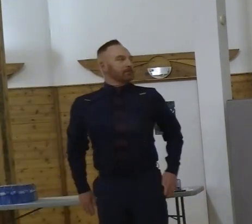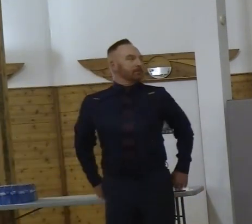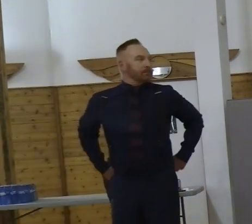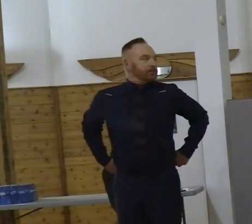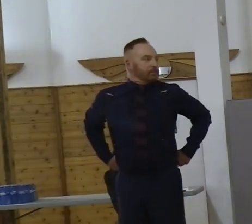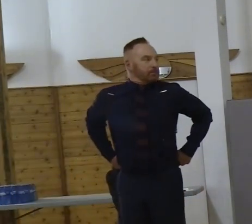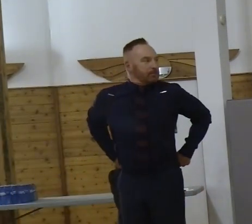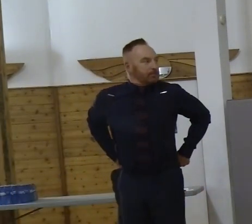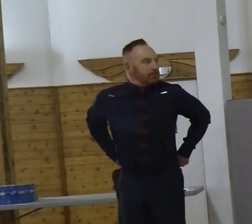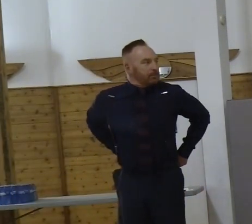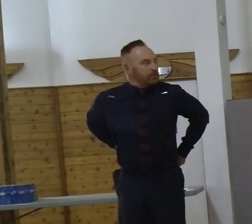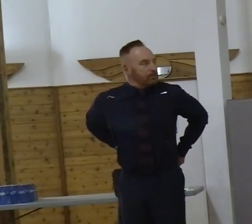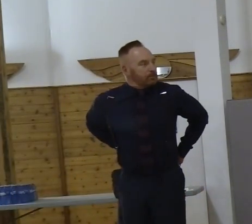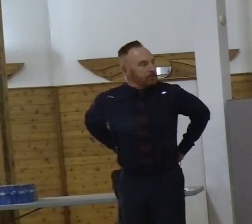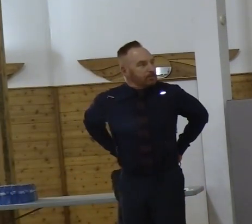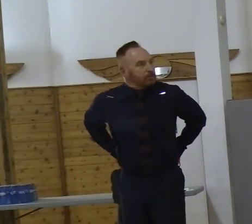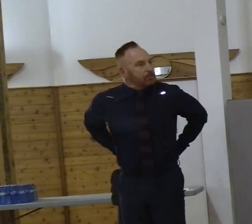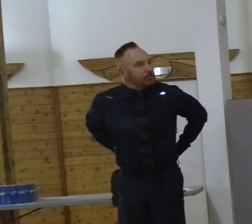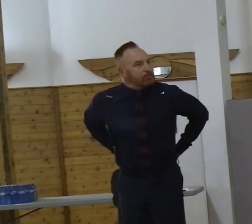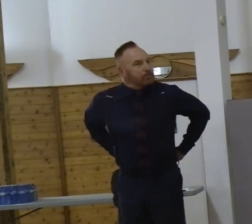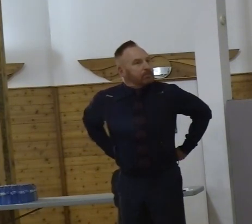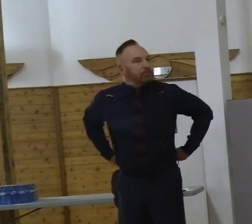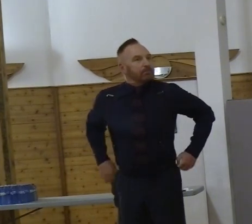I'm going to change it up just a little.